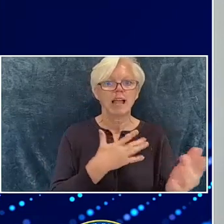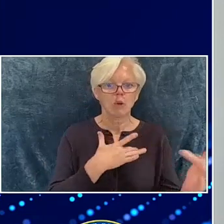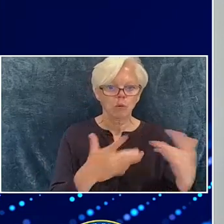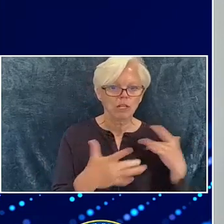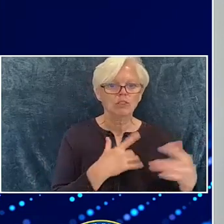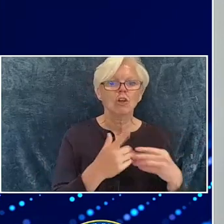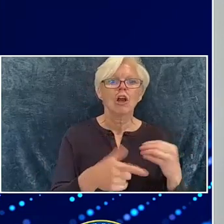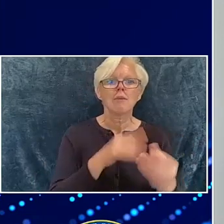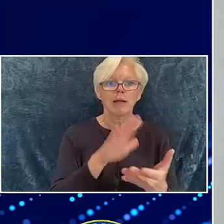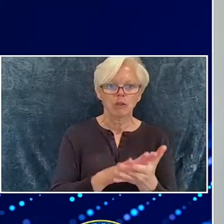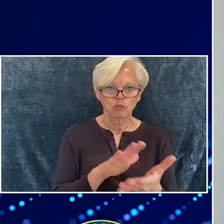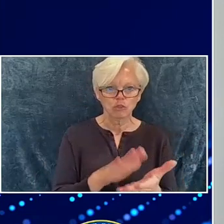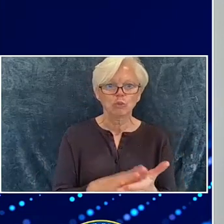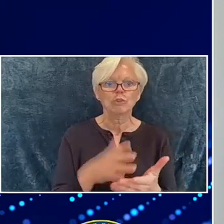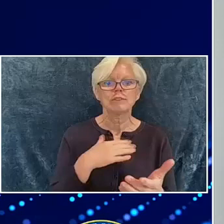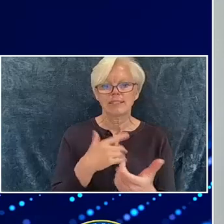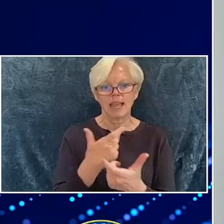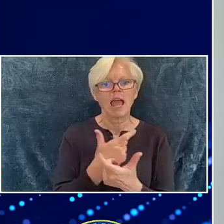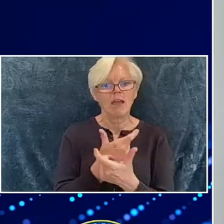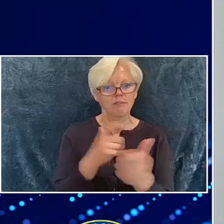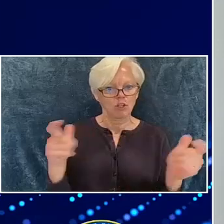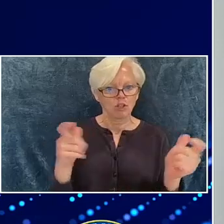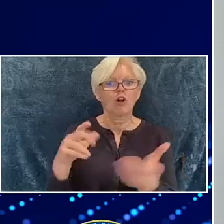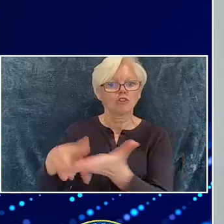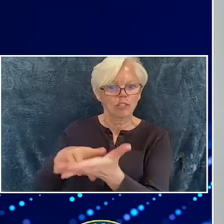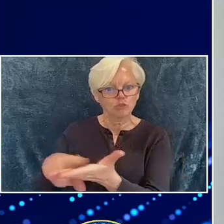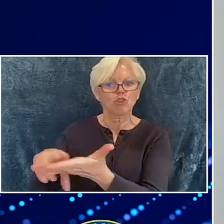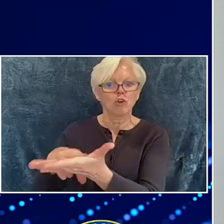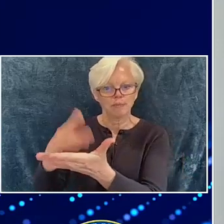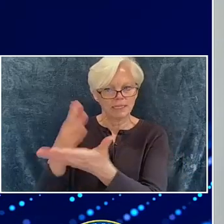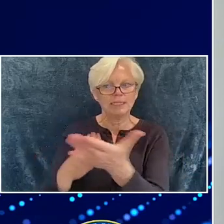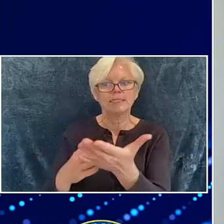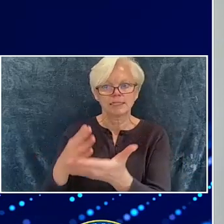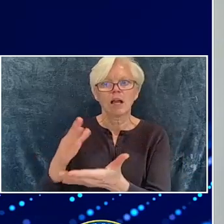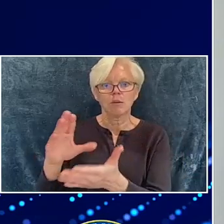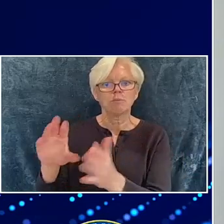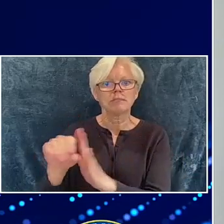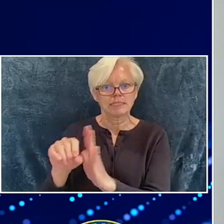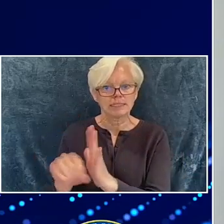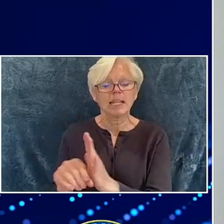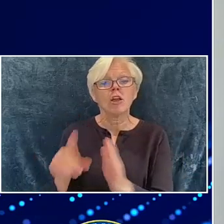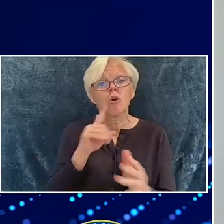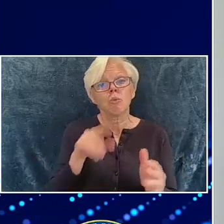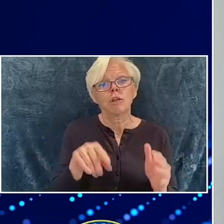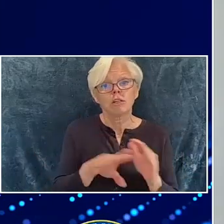have very large presences in states where there is essentially a greater risk for